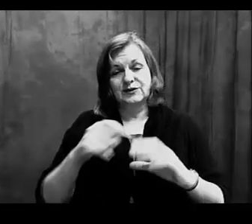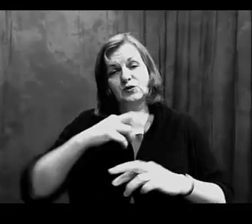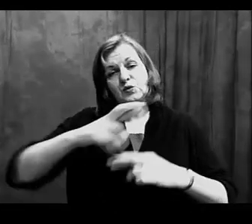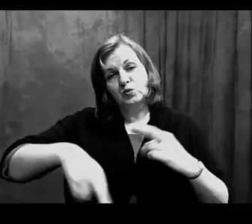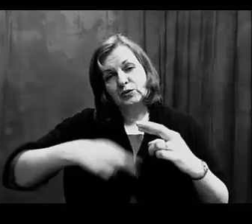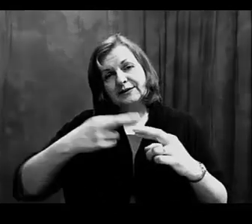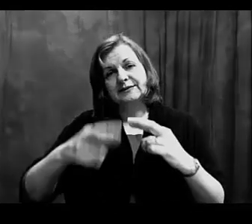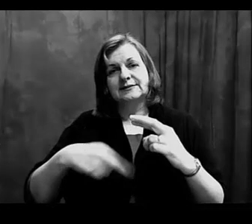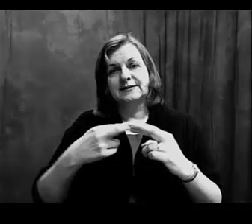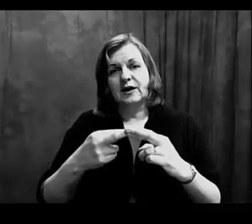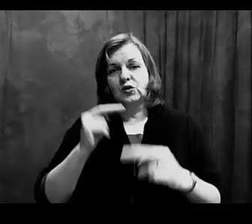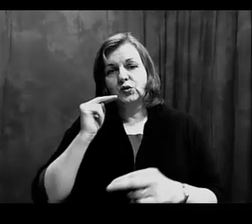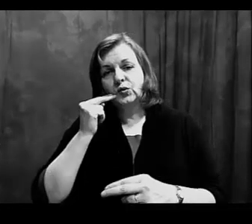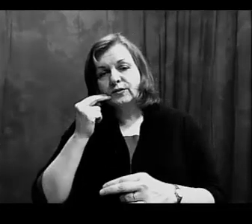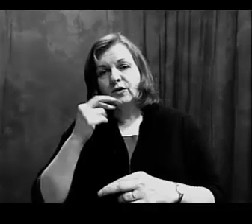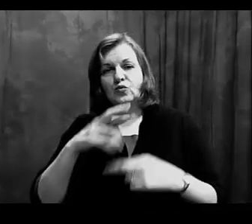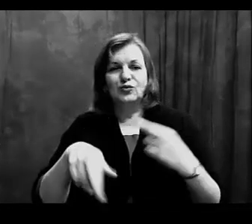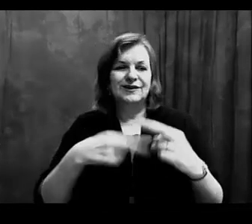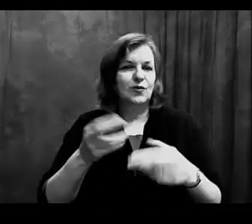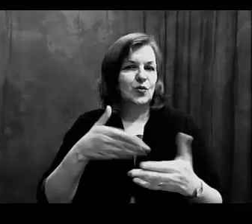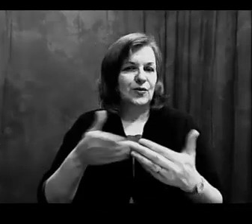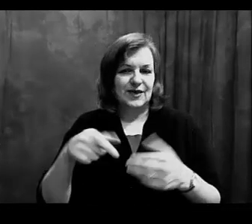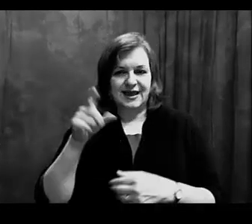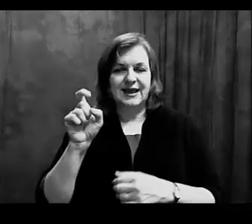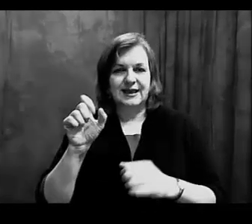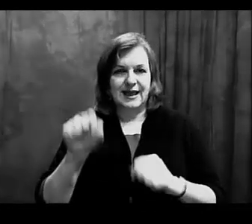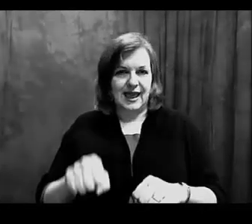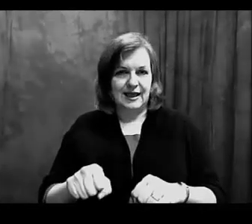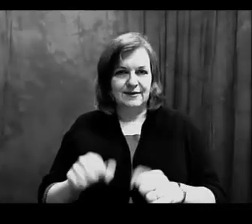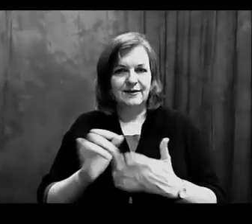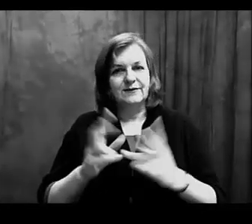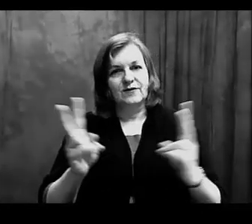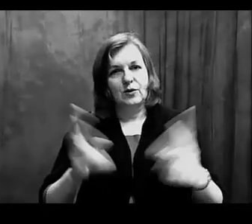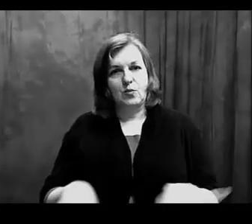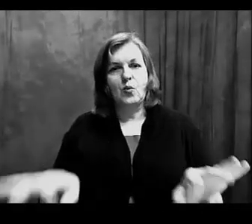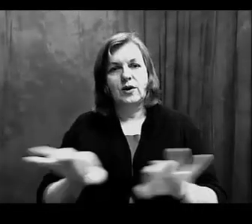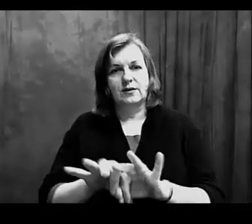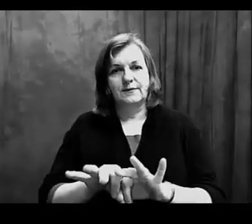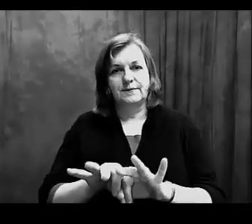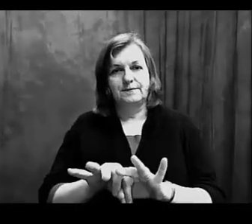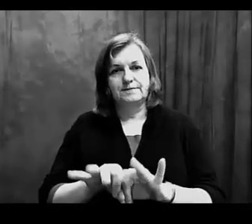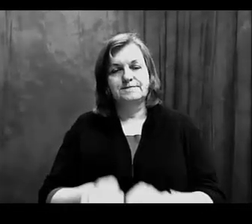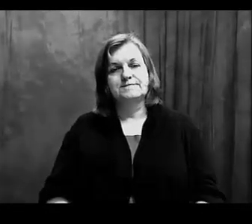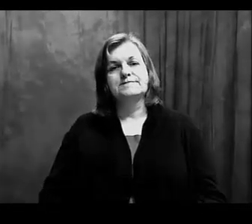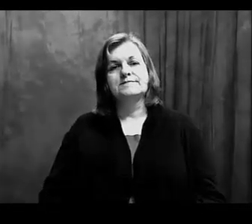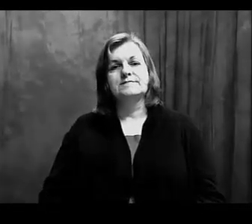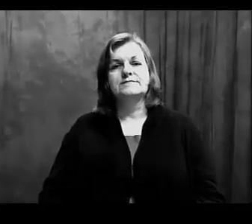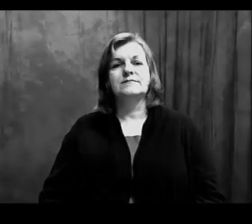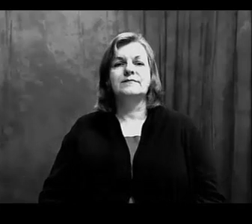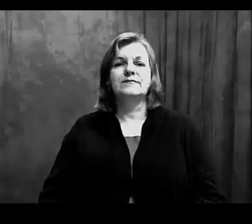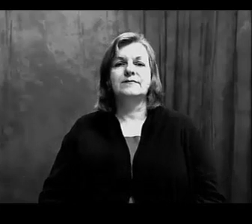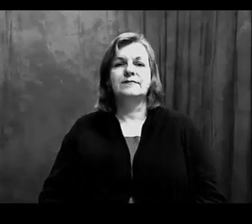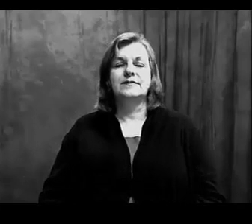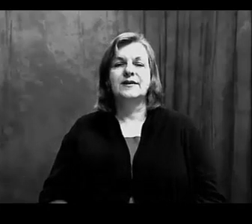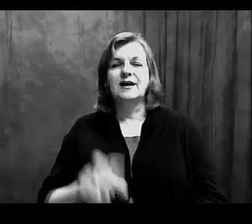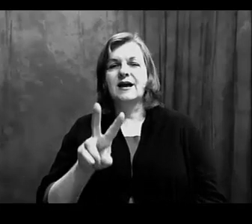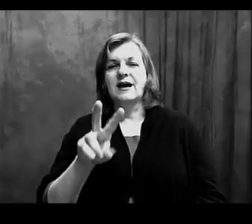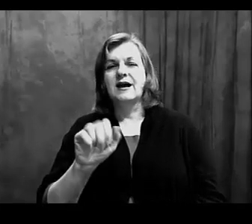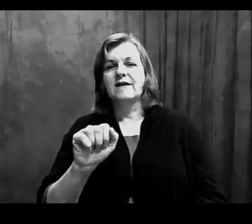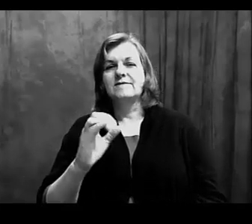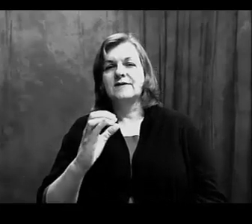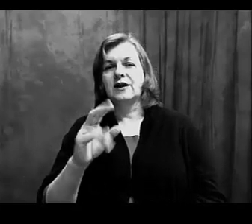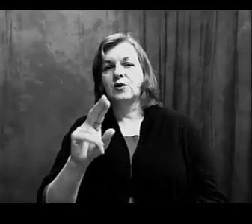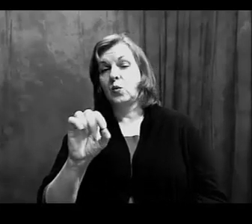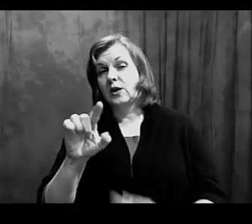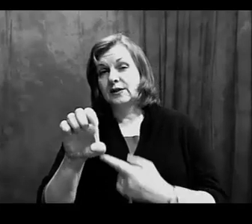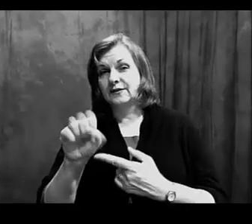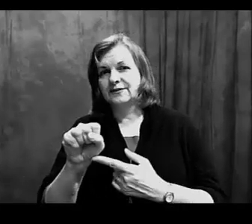and resources available to our cells so their ability to recycle nutrients recycle whatever they can is extremely important